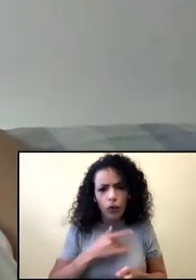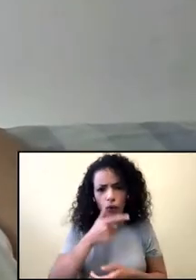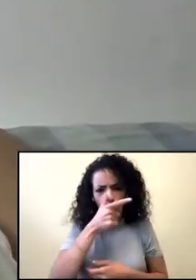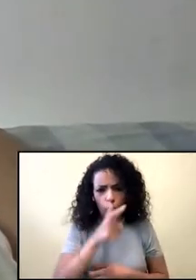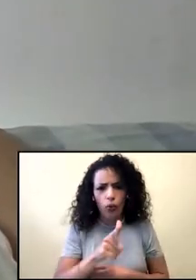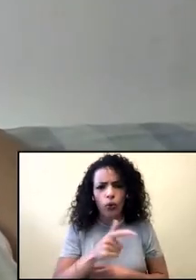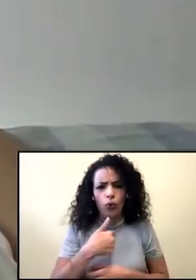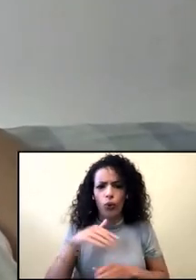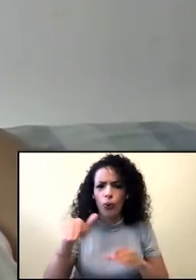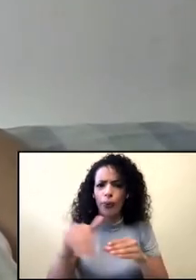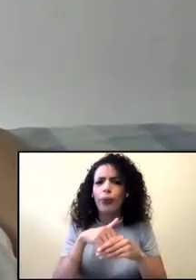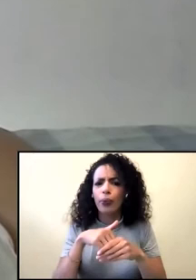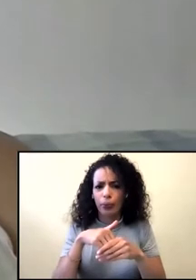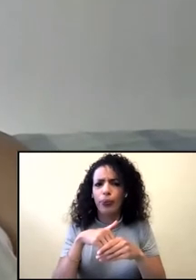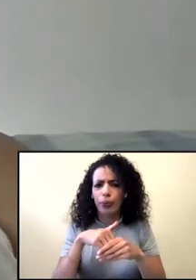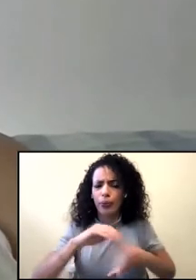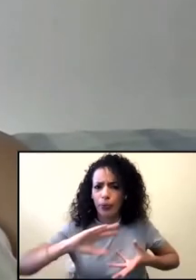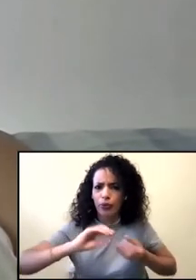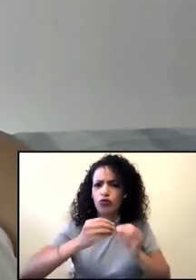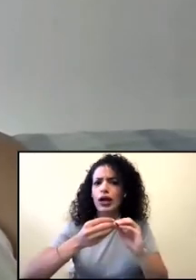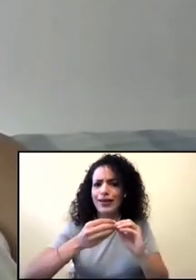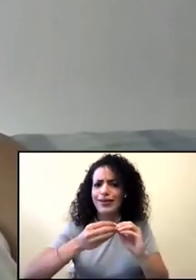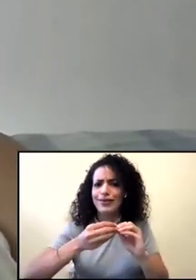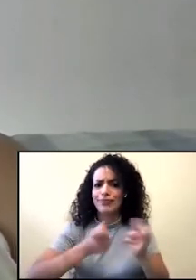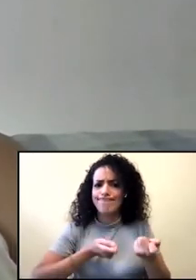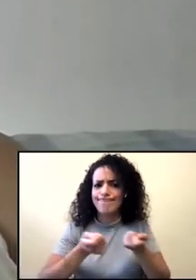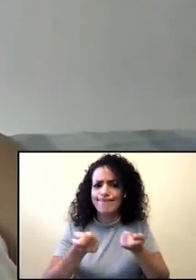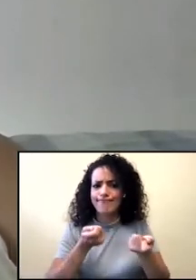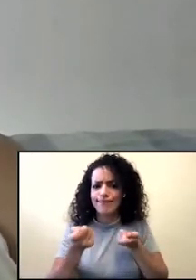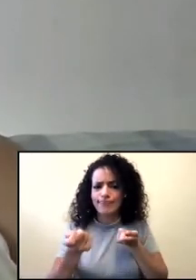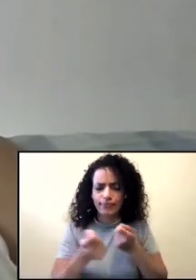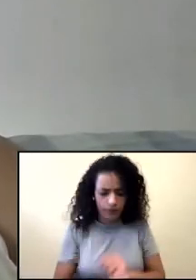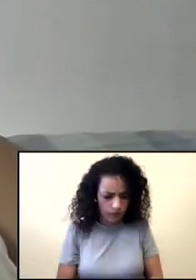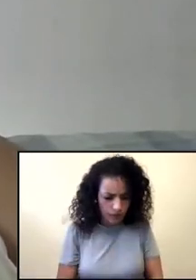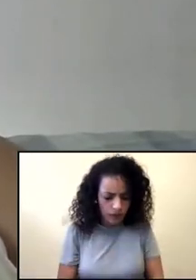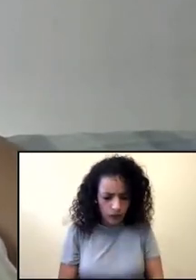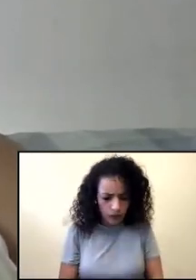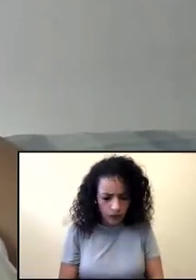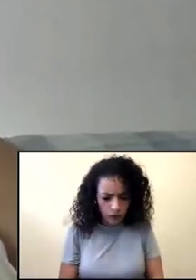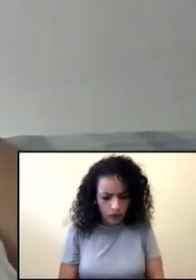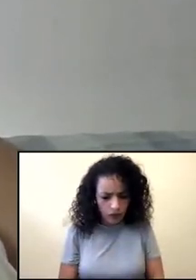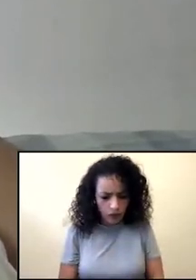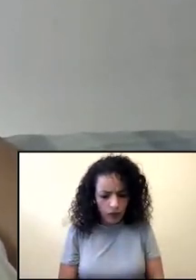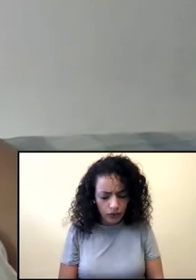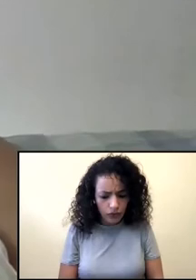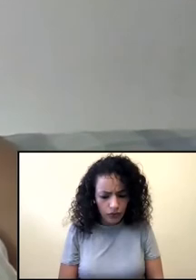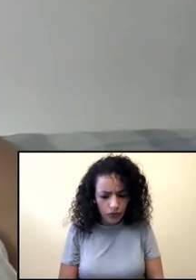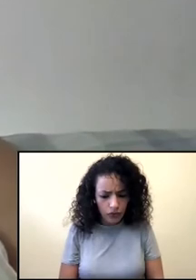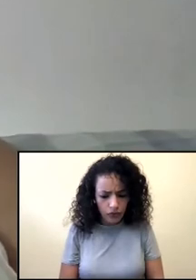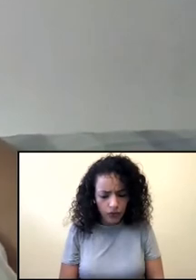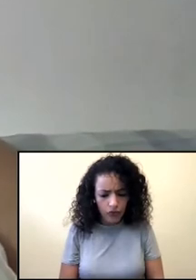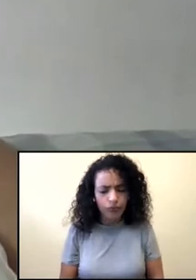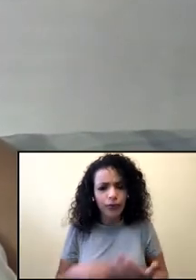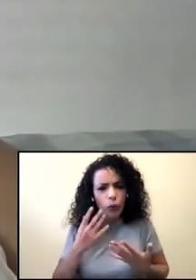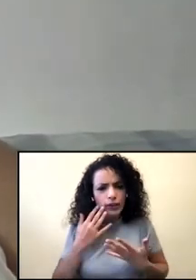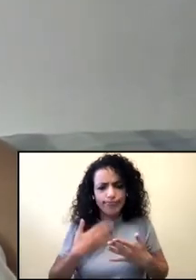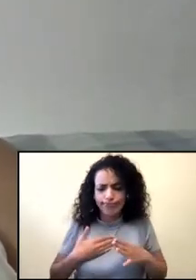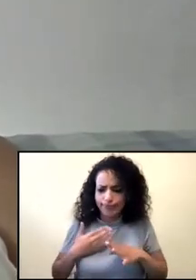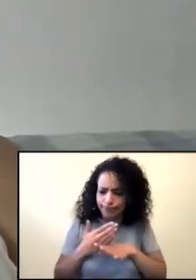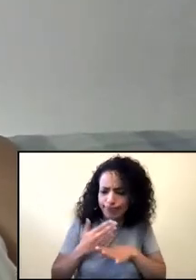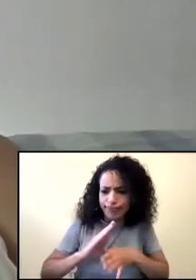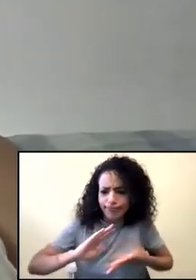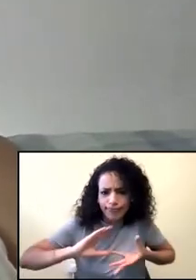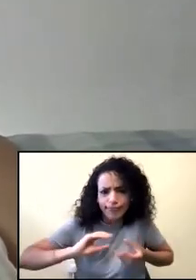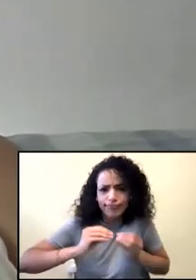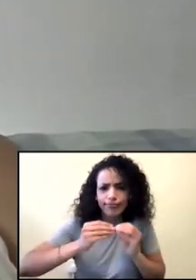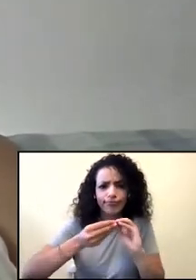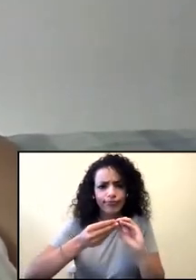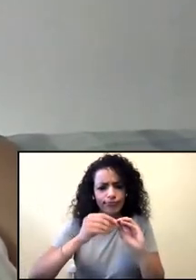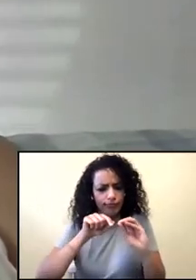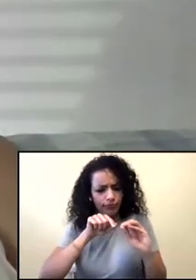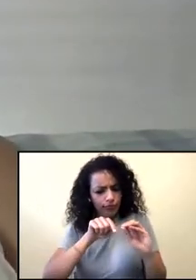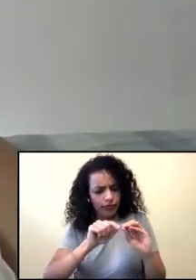and create this. And so for me, creating this documentary itself was I felt an act of activism,